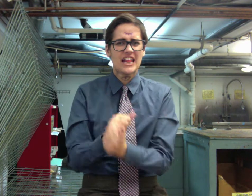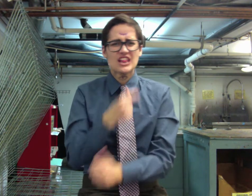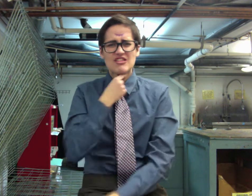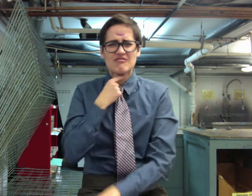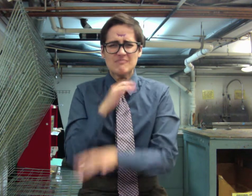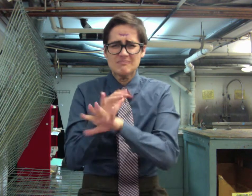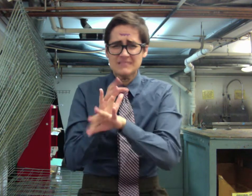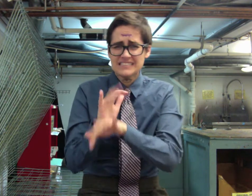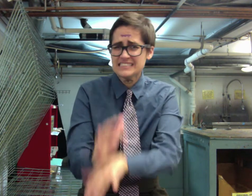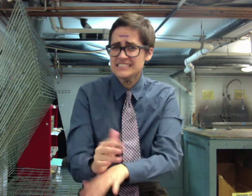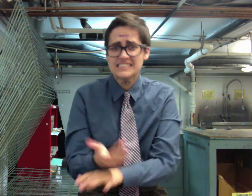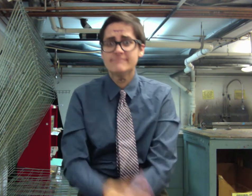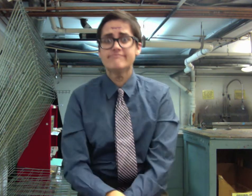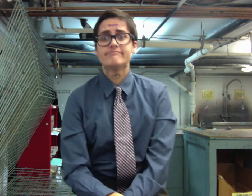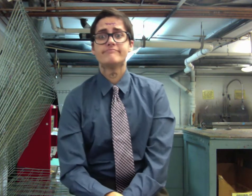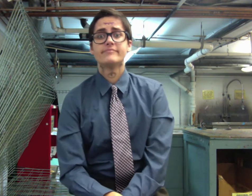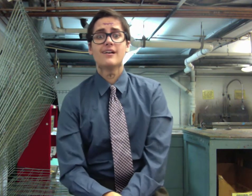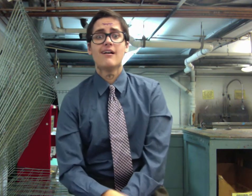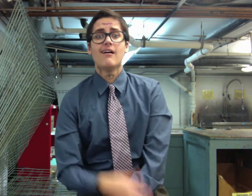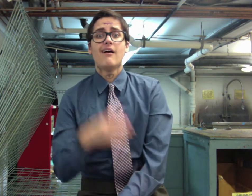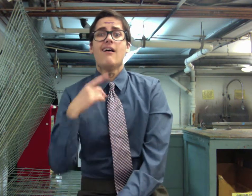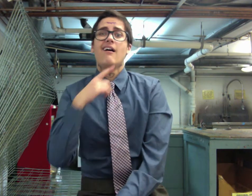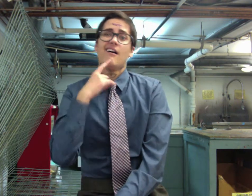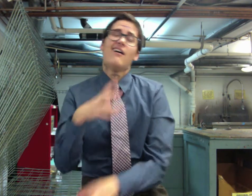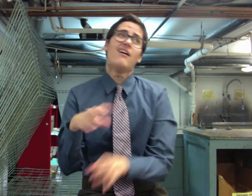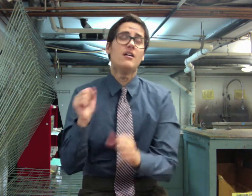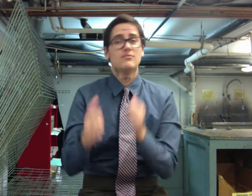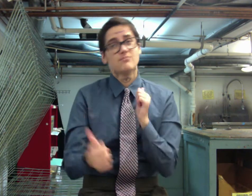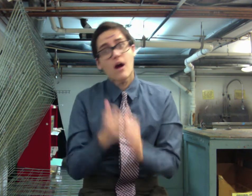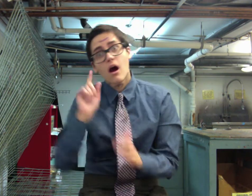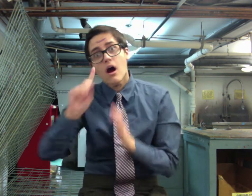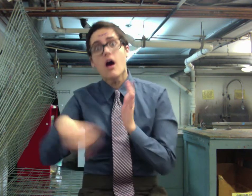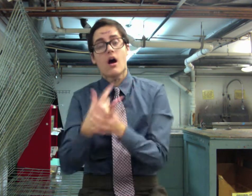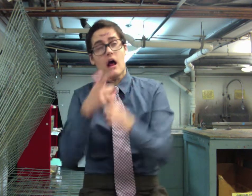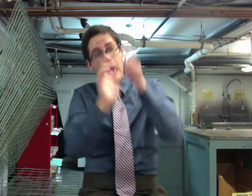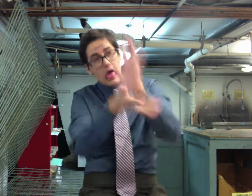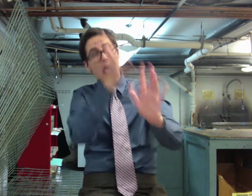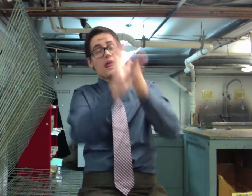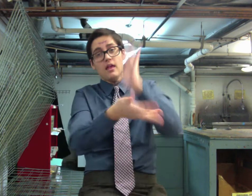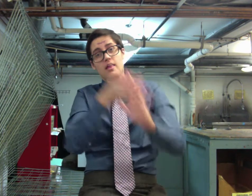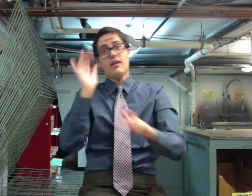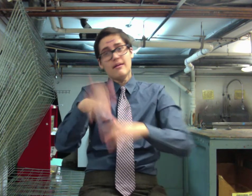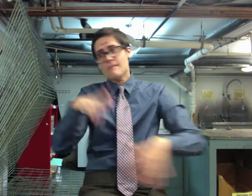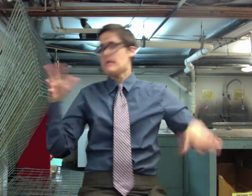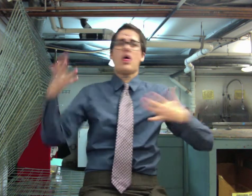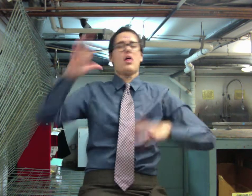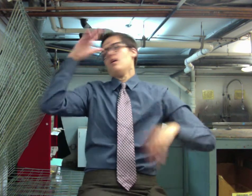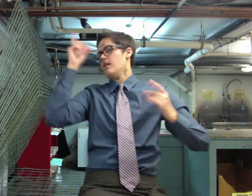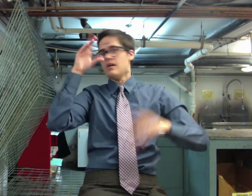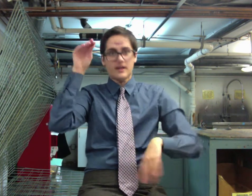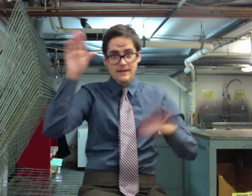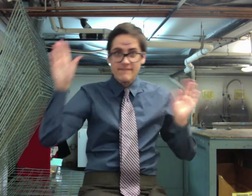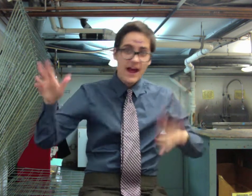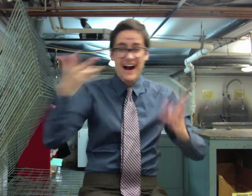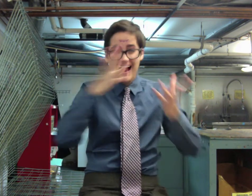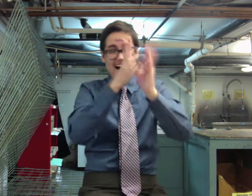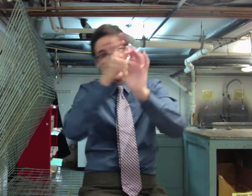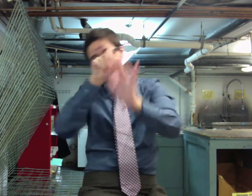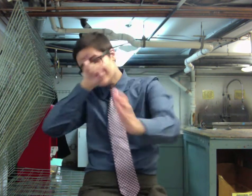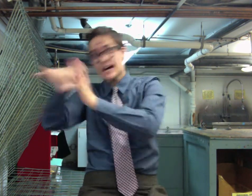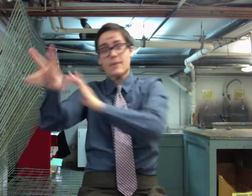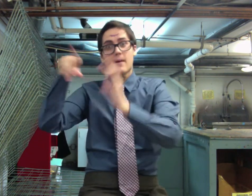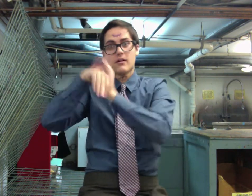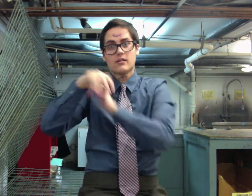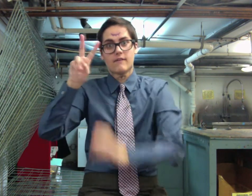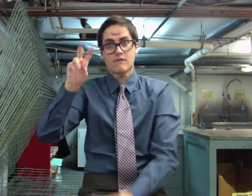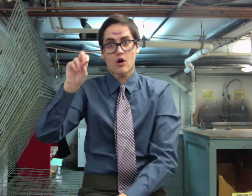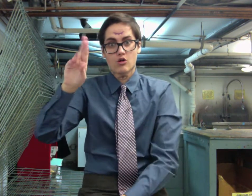throat spiders. It took most of an hour to corral the panicked beasts back into the